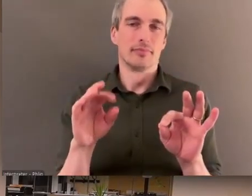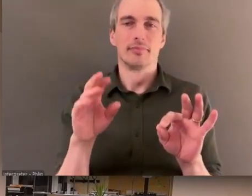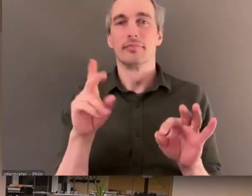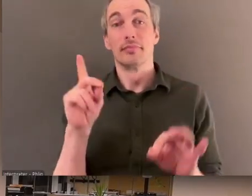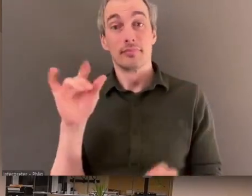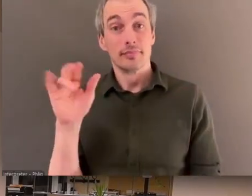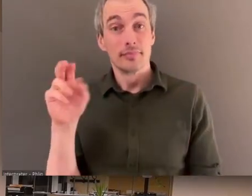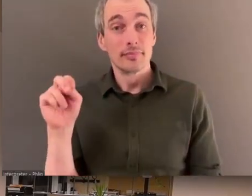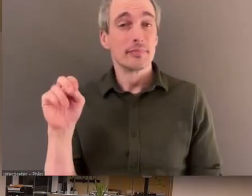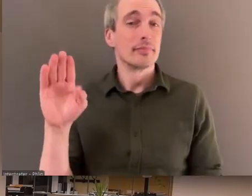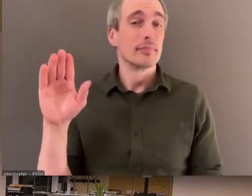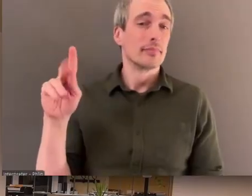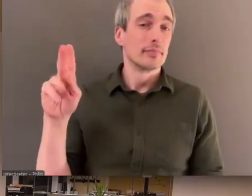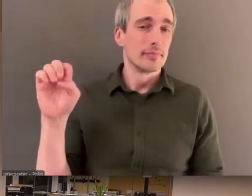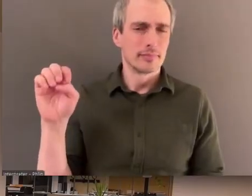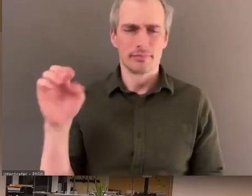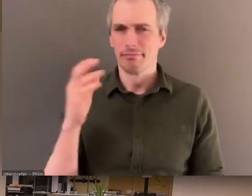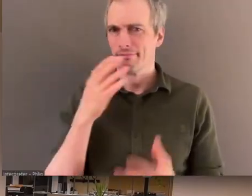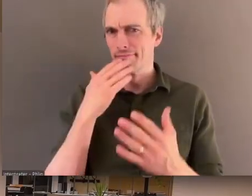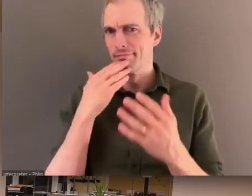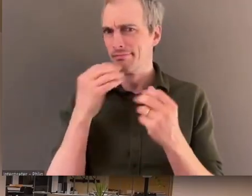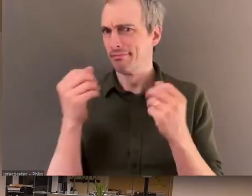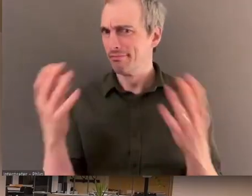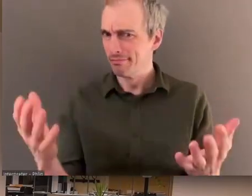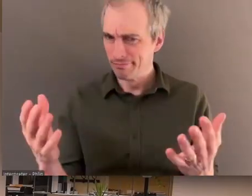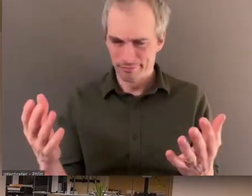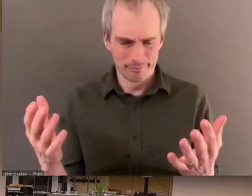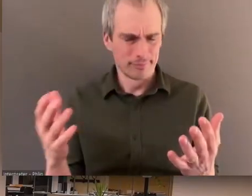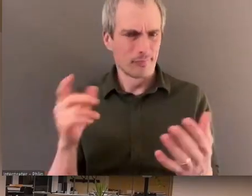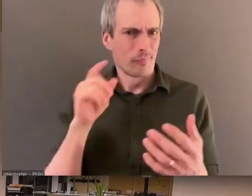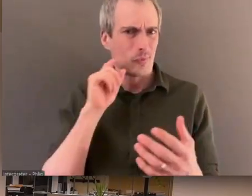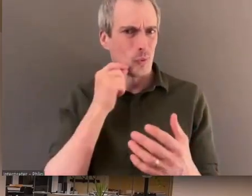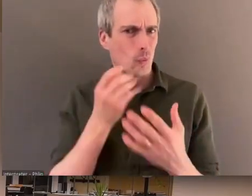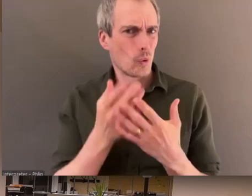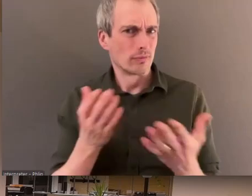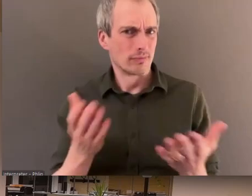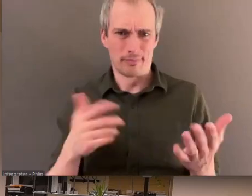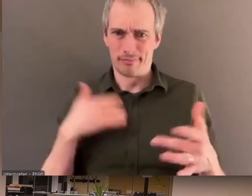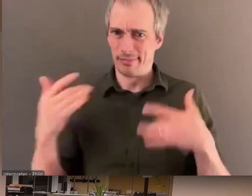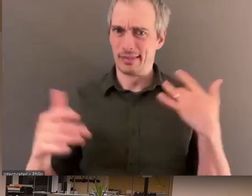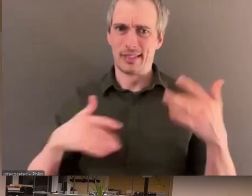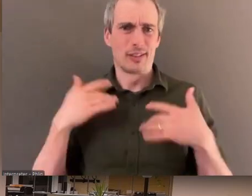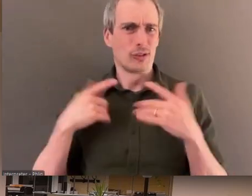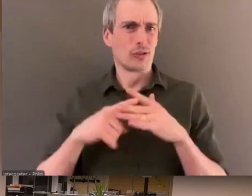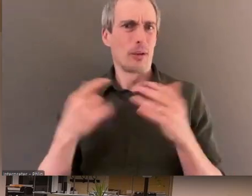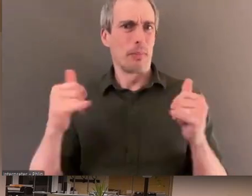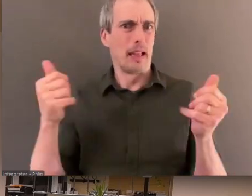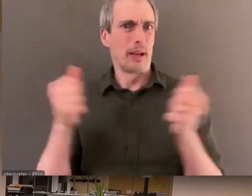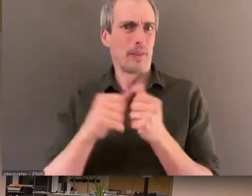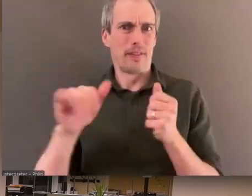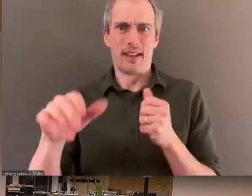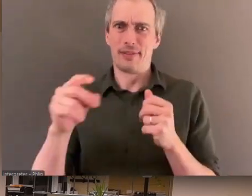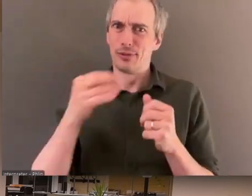I'm... really excited to start playing around with it as soon as I get a chance. We're going to have about 8 minutes for Q&A.